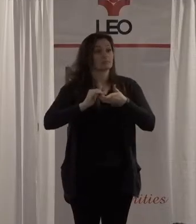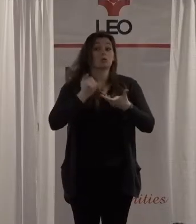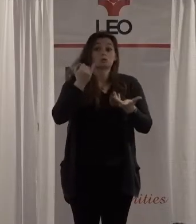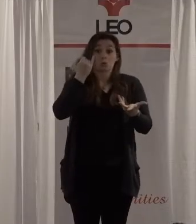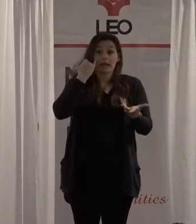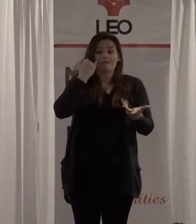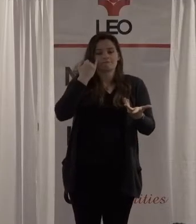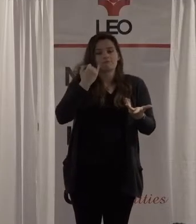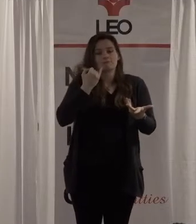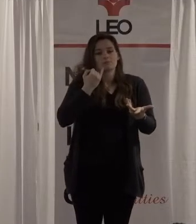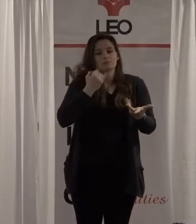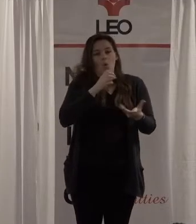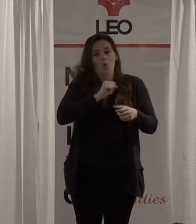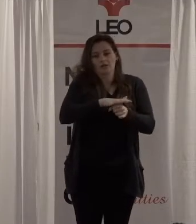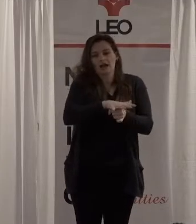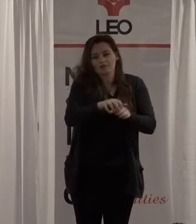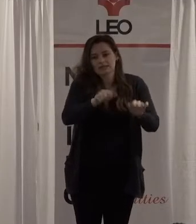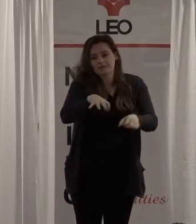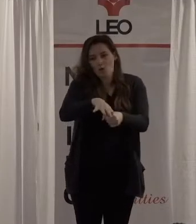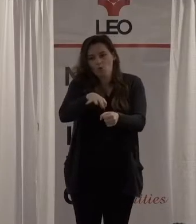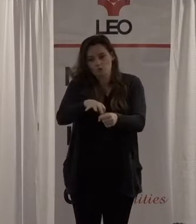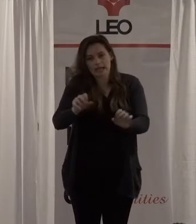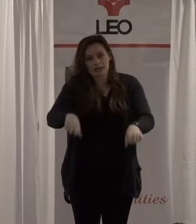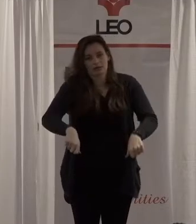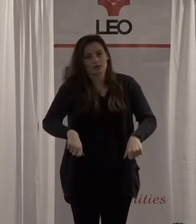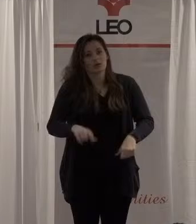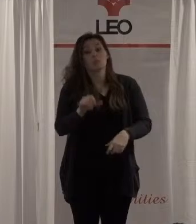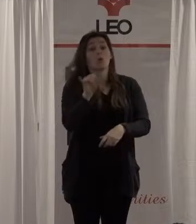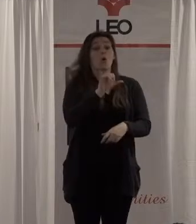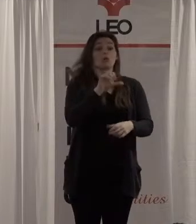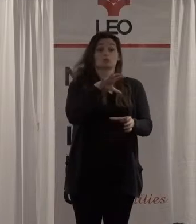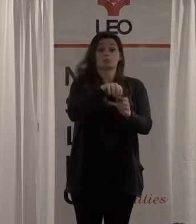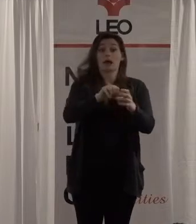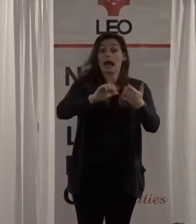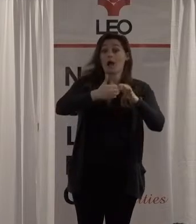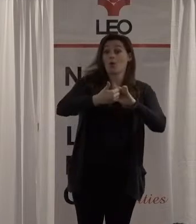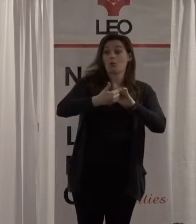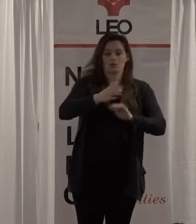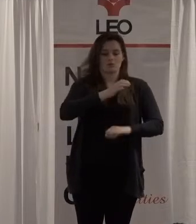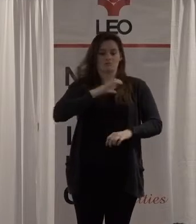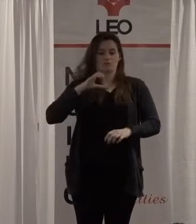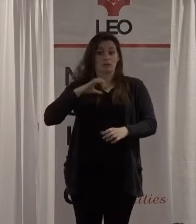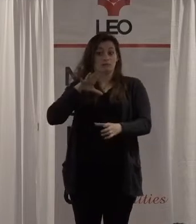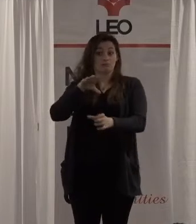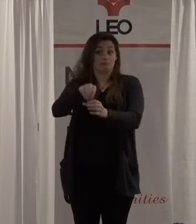BUT WE CAN ALSO BE INVOLVED IN COMMITTEES. WE CAN VOLUNTEER.